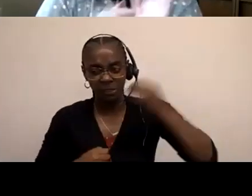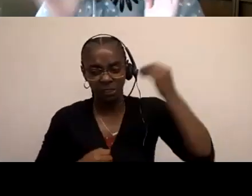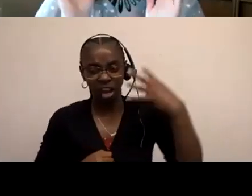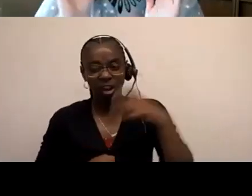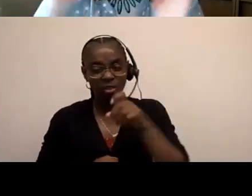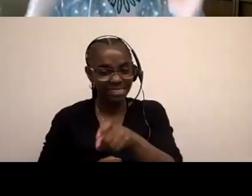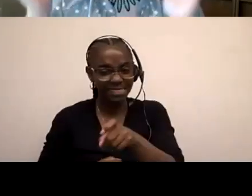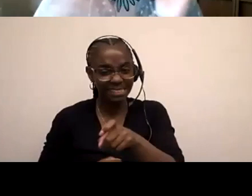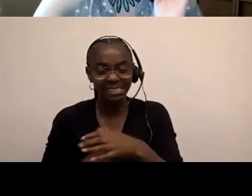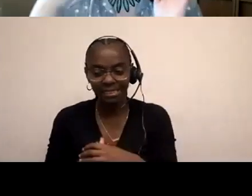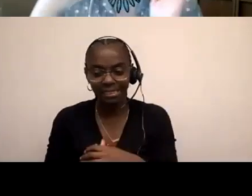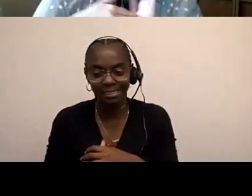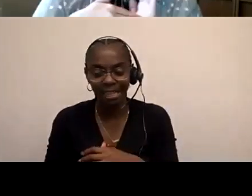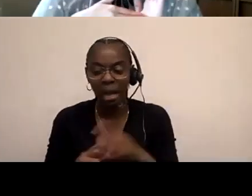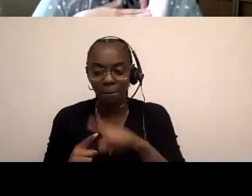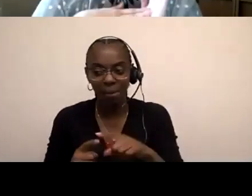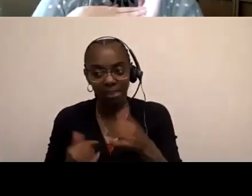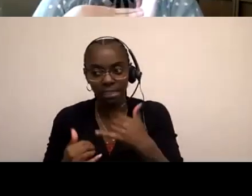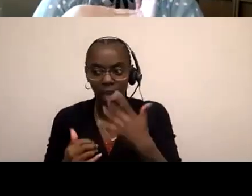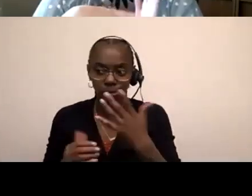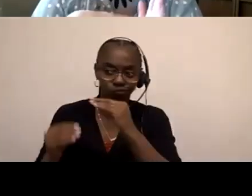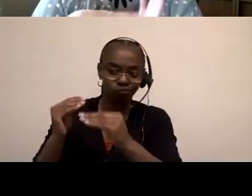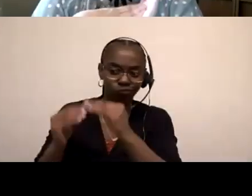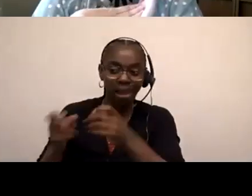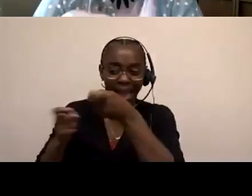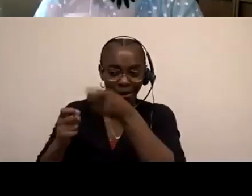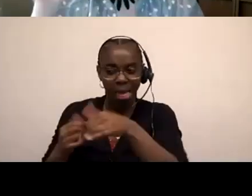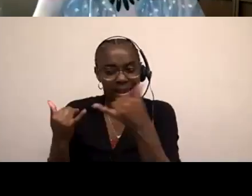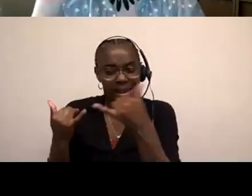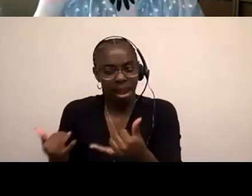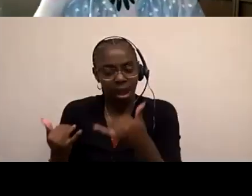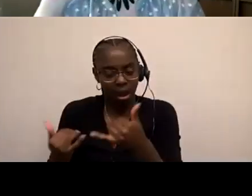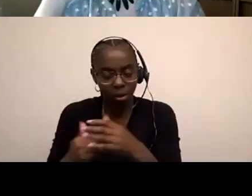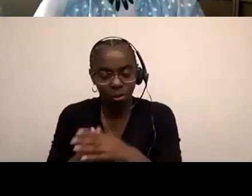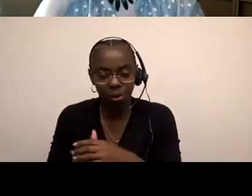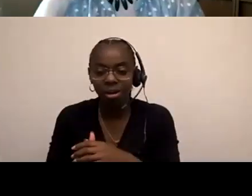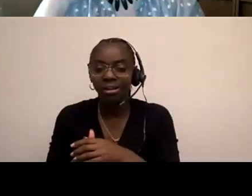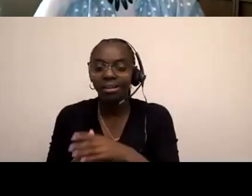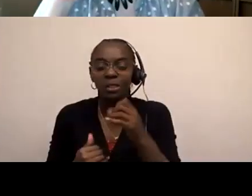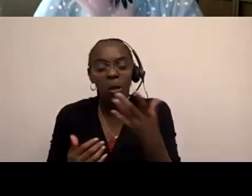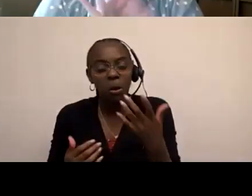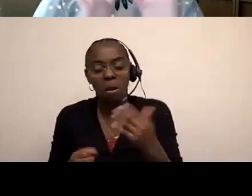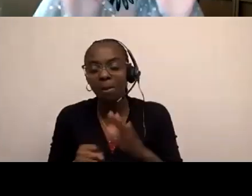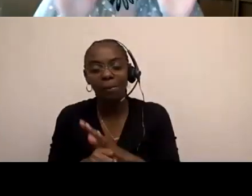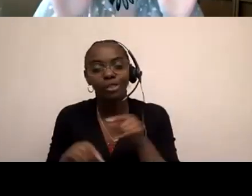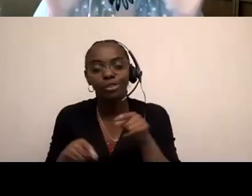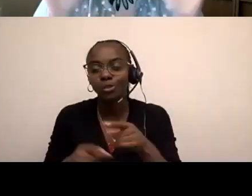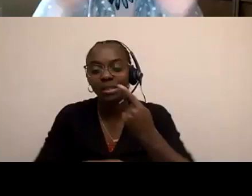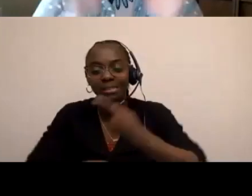WHERE HE NEED TO GET IT BACK IN CHECK. AND DURING THESE TIMES WHERE I DON'T HAVE TO BE